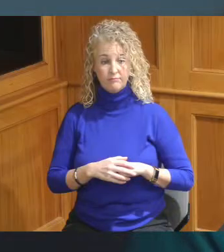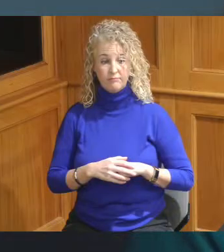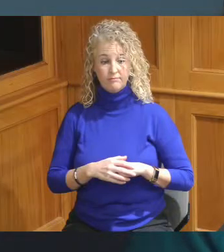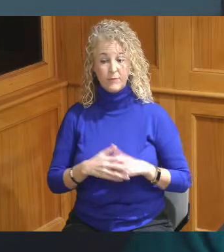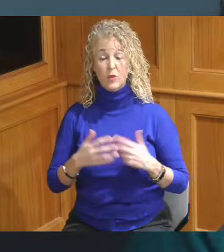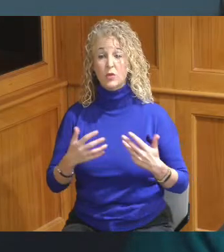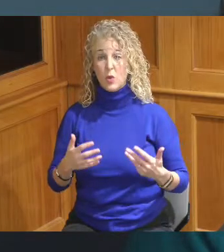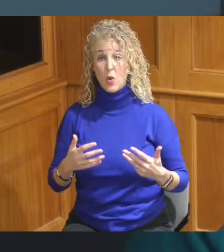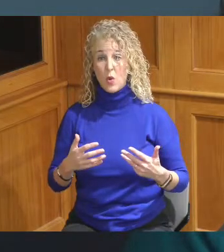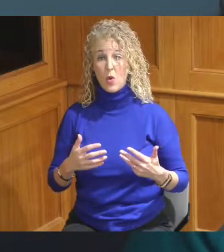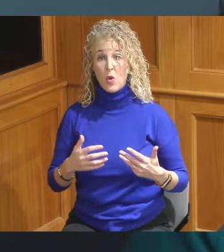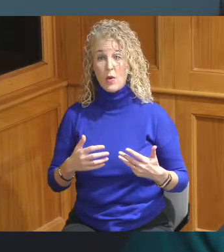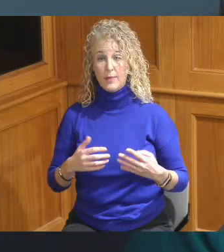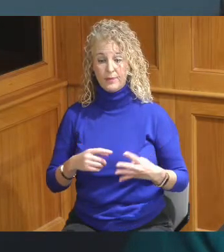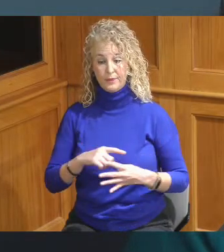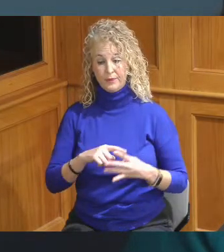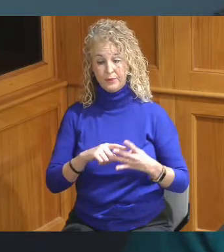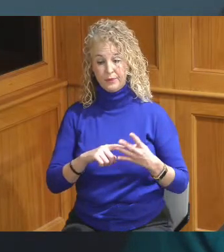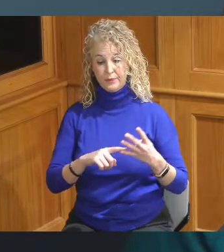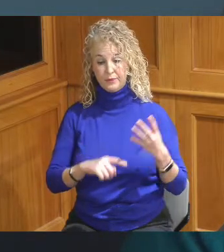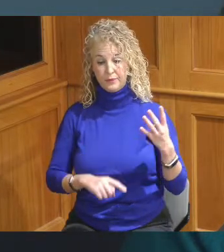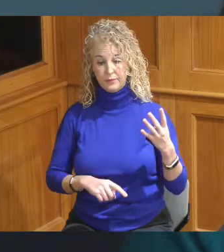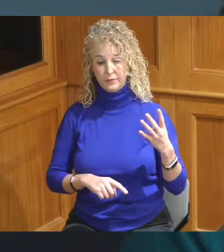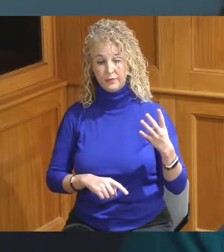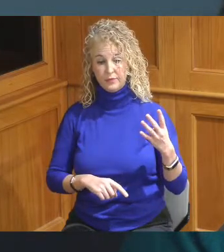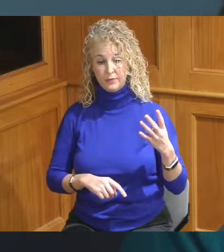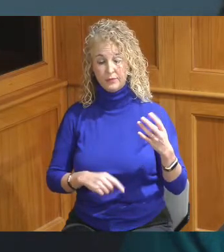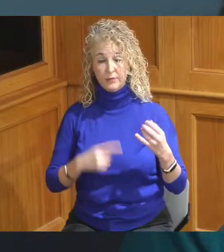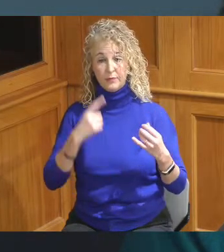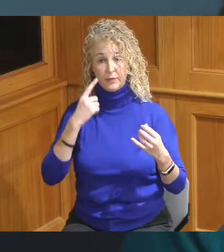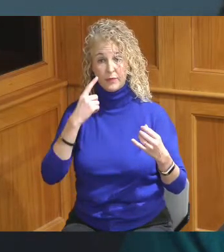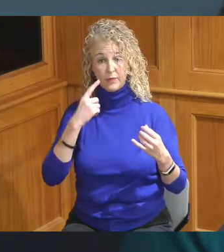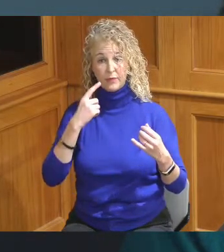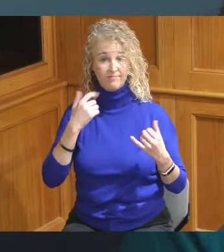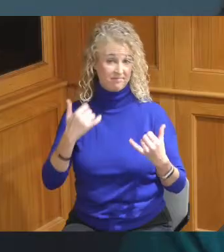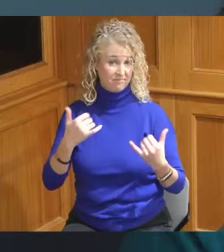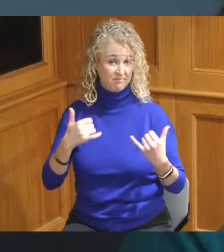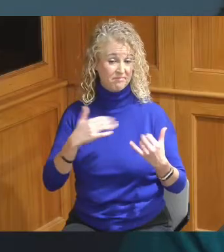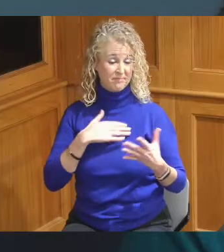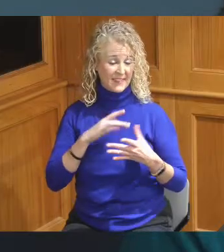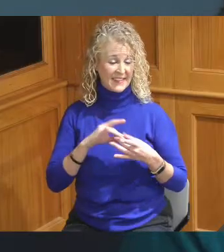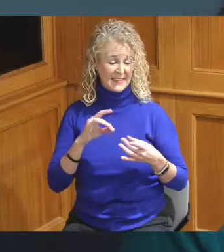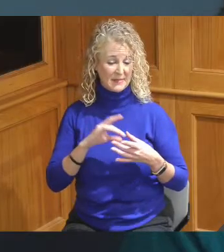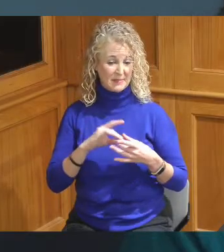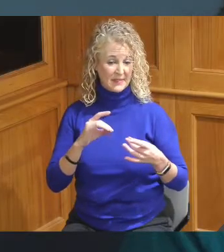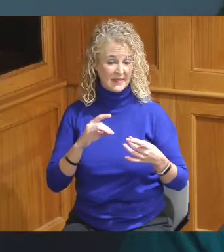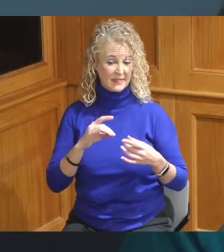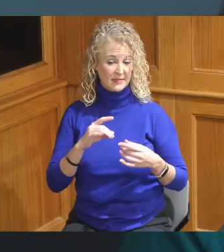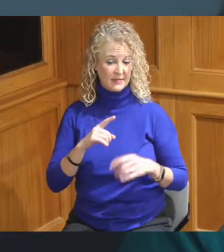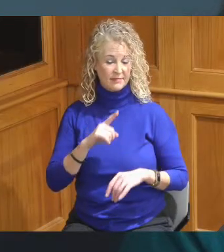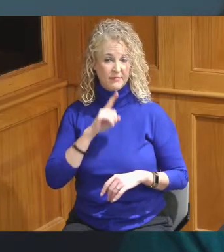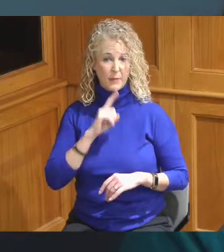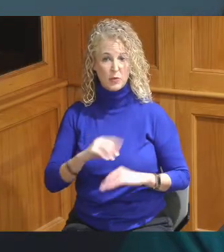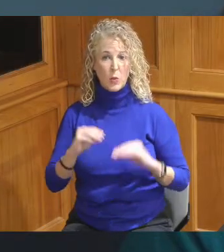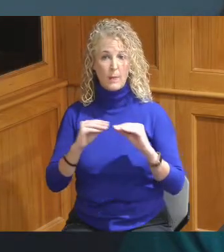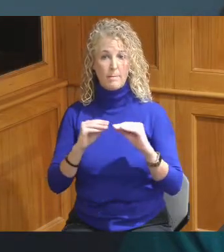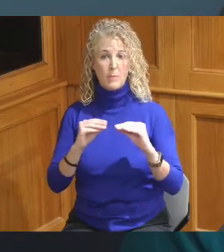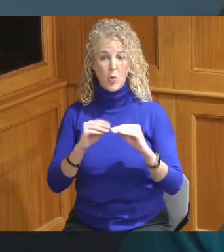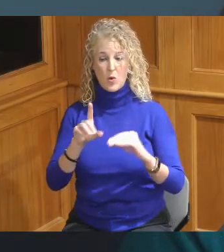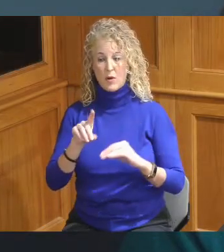So, those are my comments for right now and we'll have some other dates next week that I'll remind